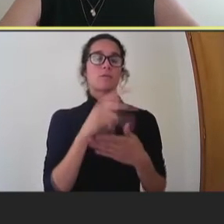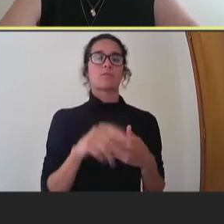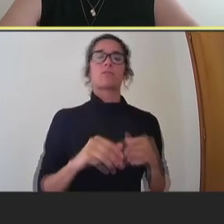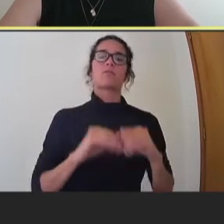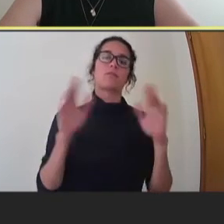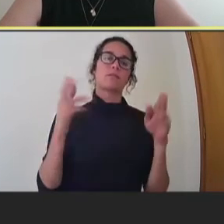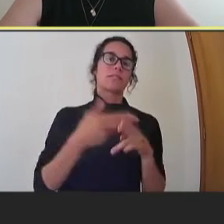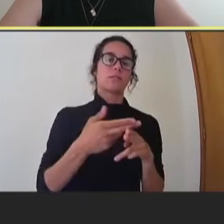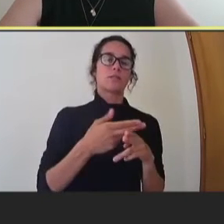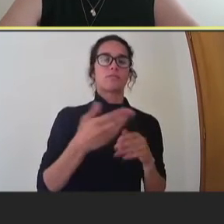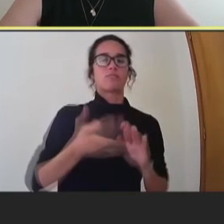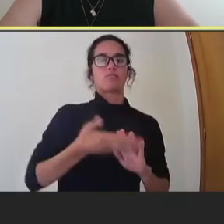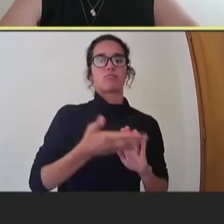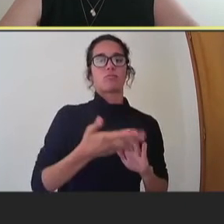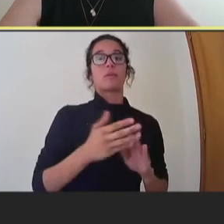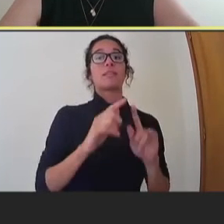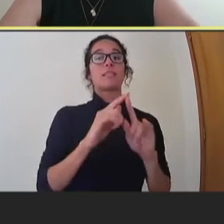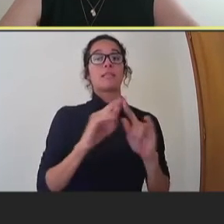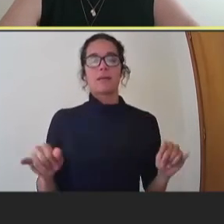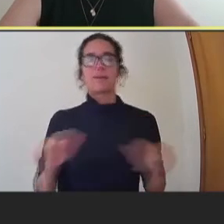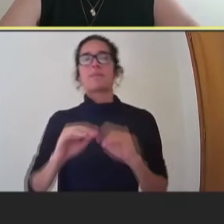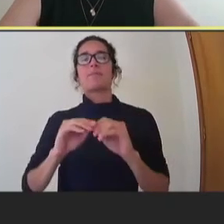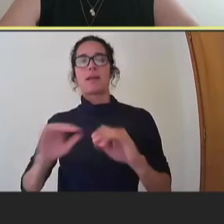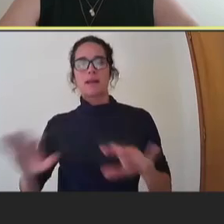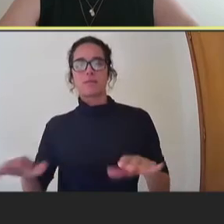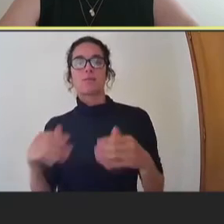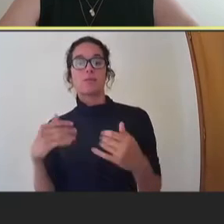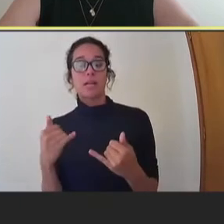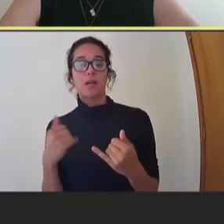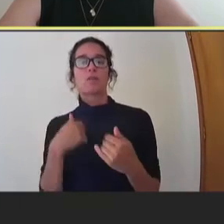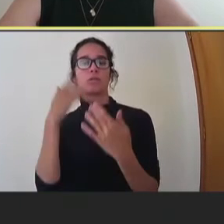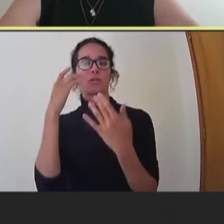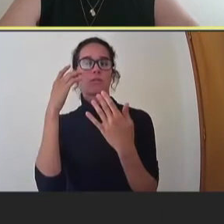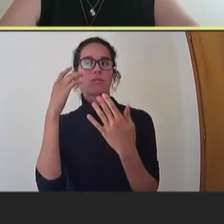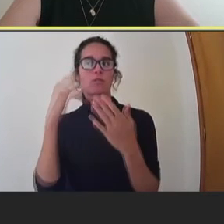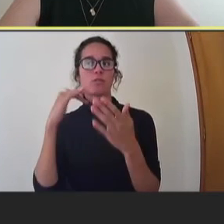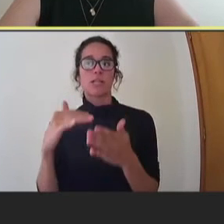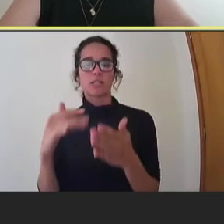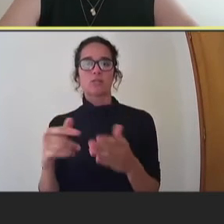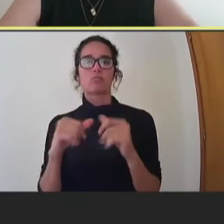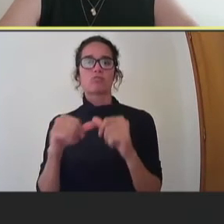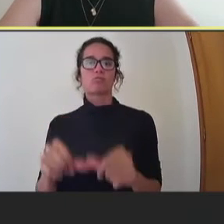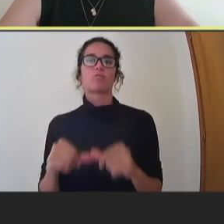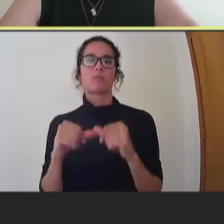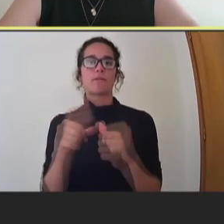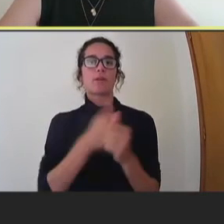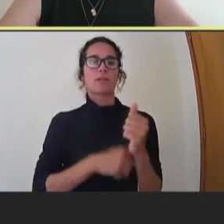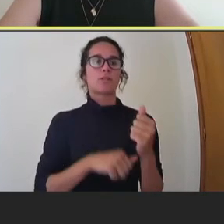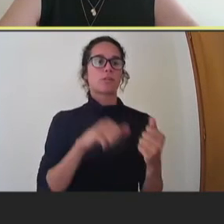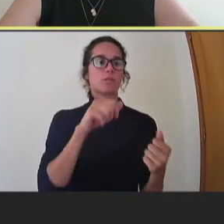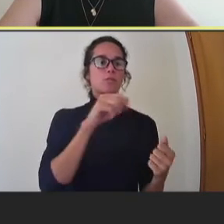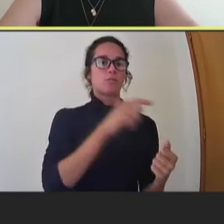and at the moment, we have those studies ongoing for age two and three and for age five and eight.